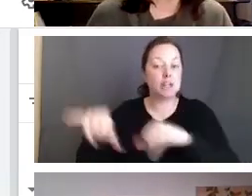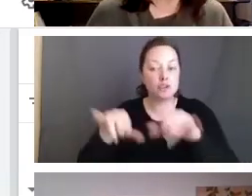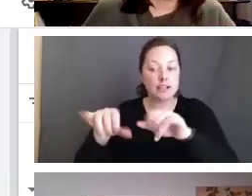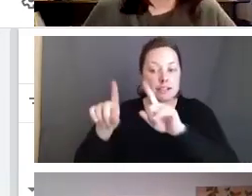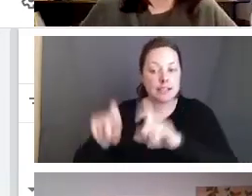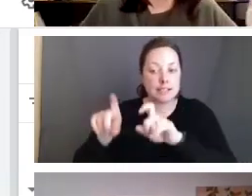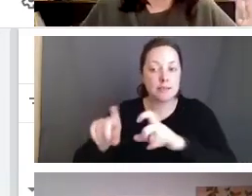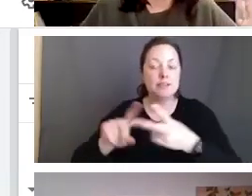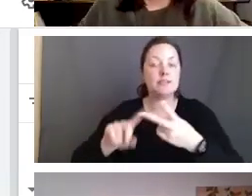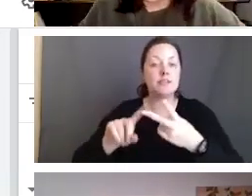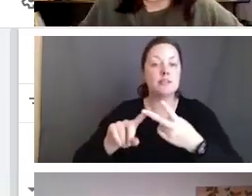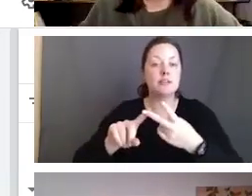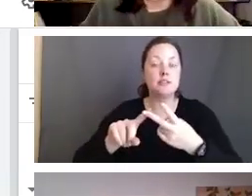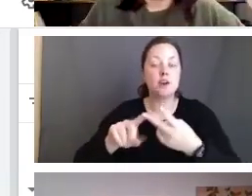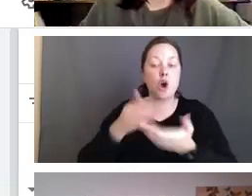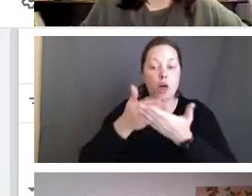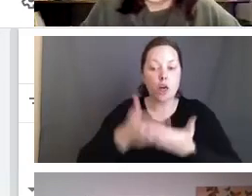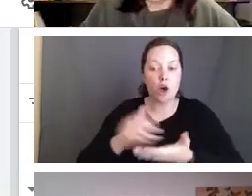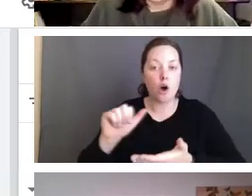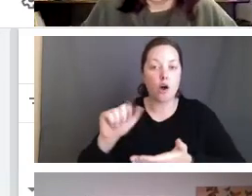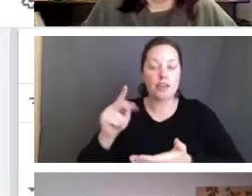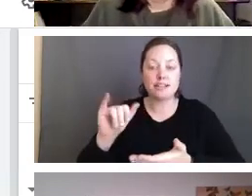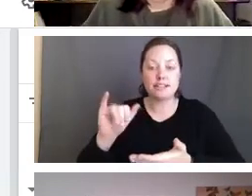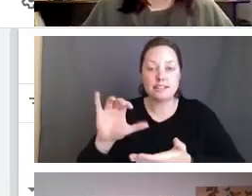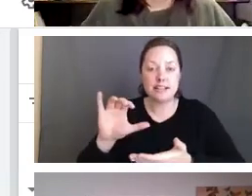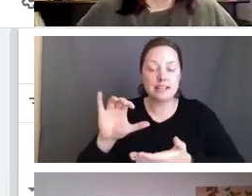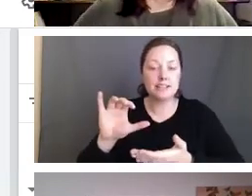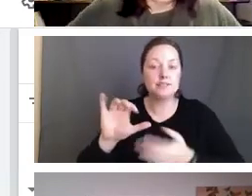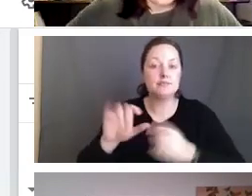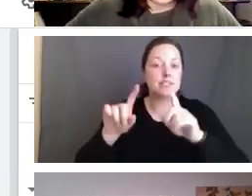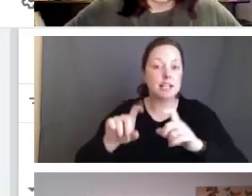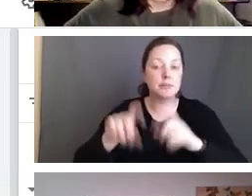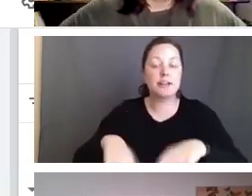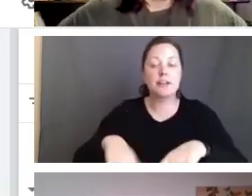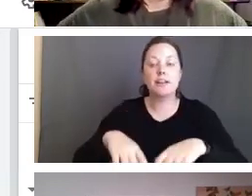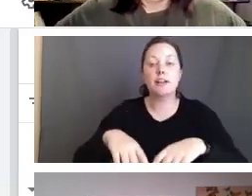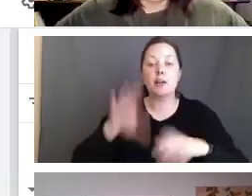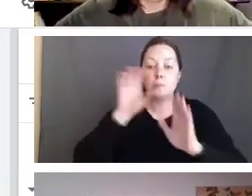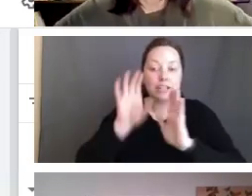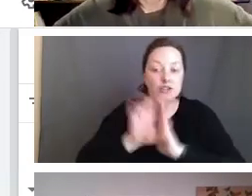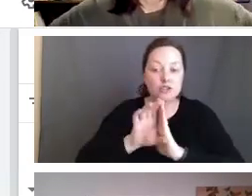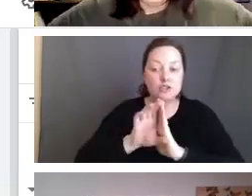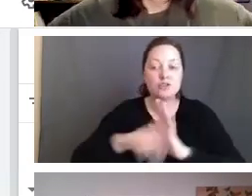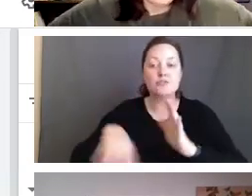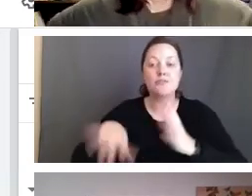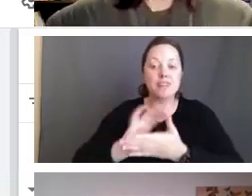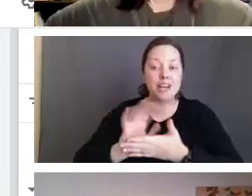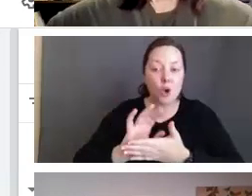In terms of being a portfolio artifact, the calendar option might illustrate a student's